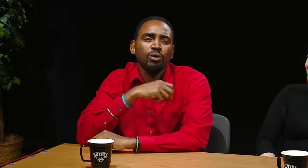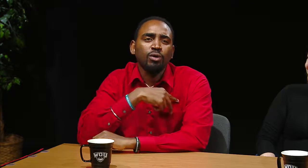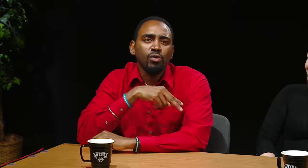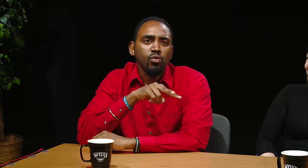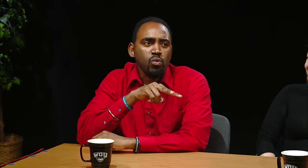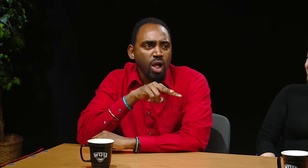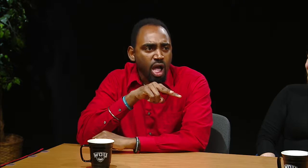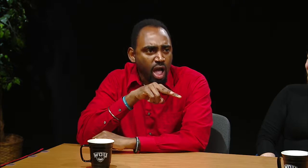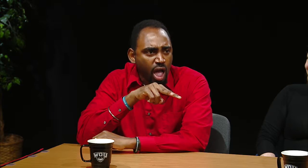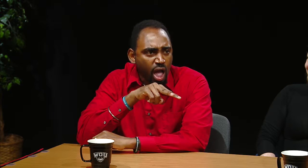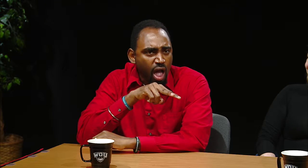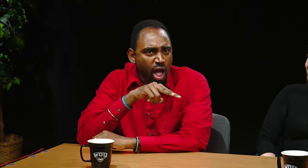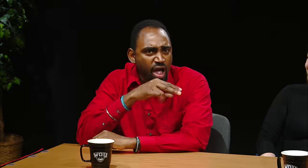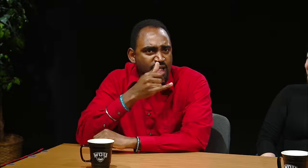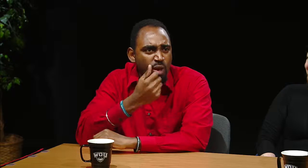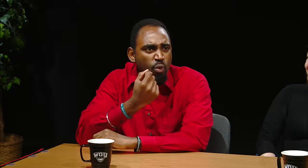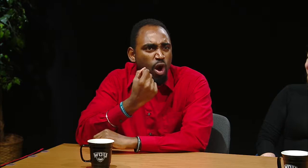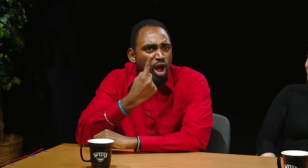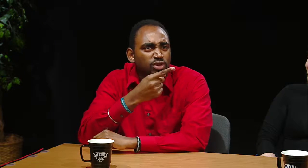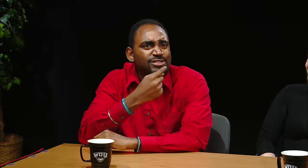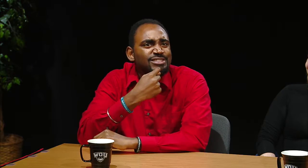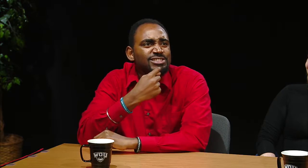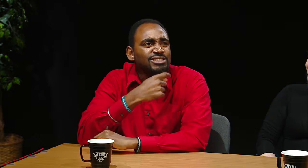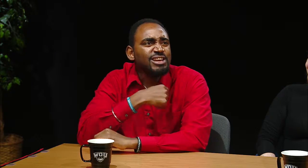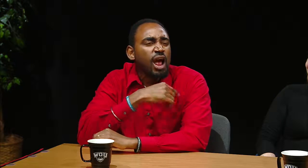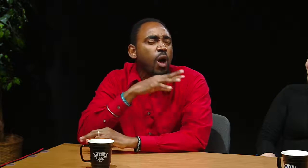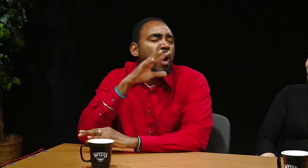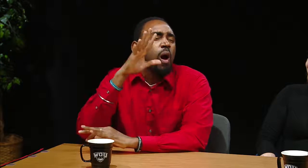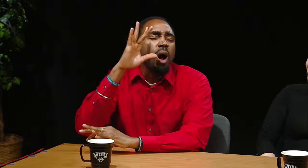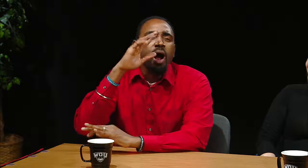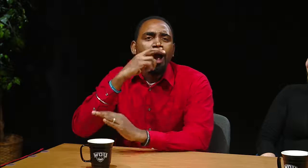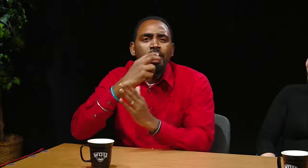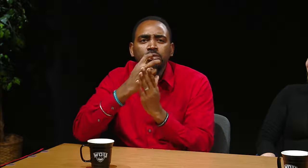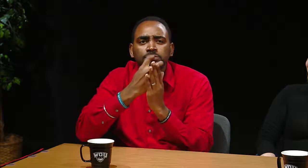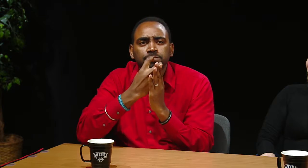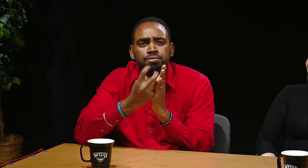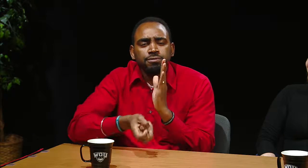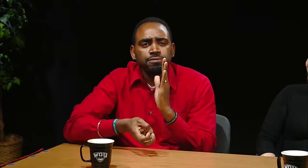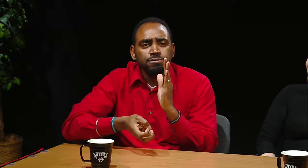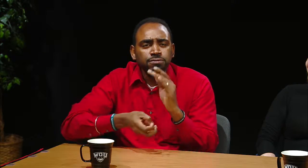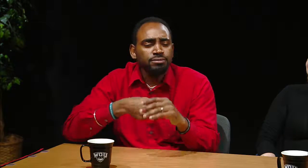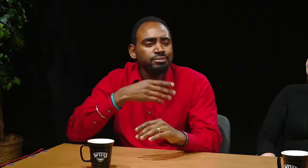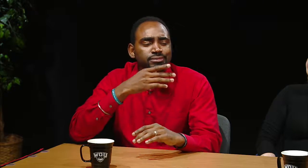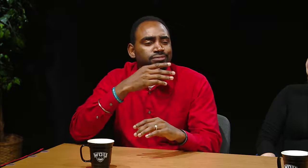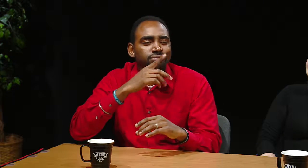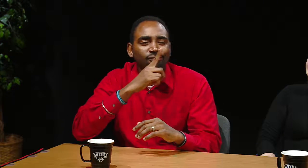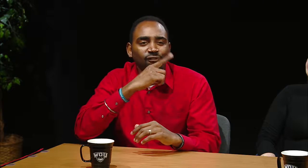I think the first time I really realized I was consuming captions was when I was in high school.